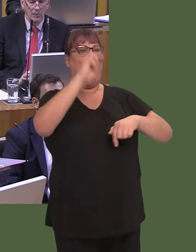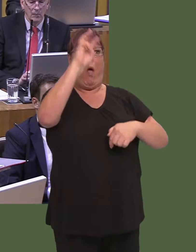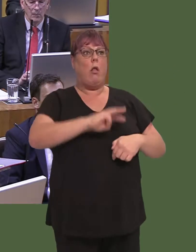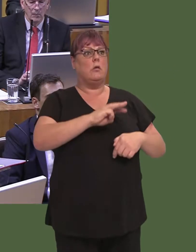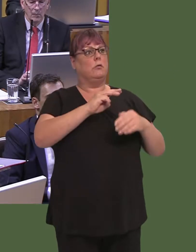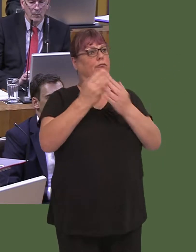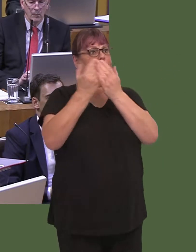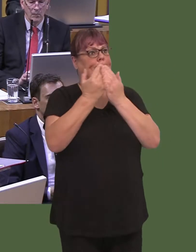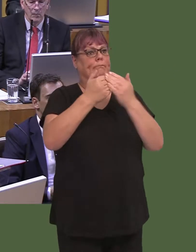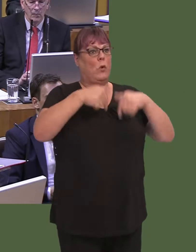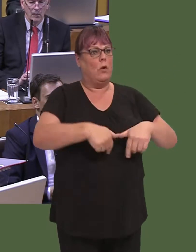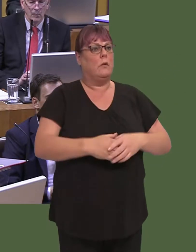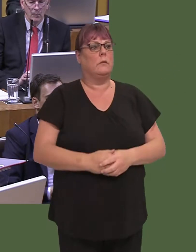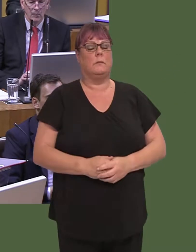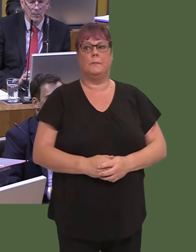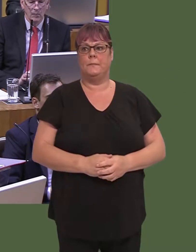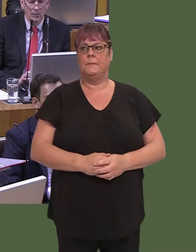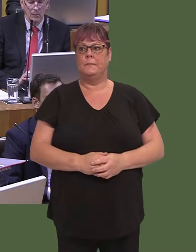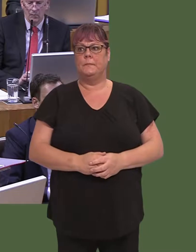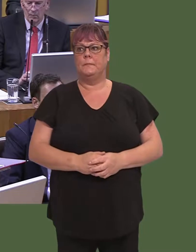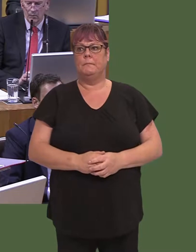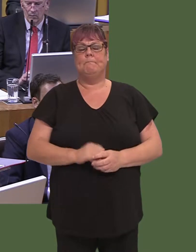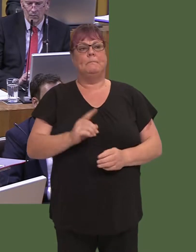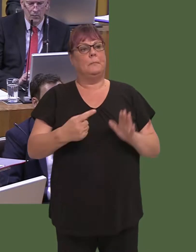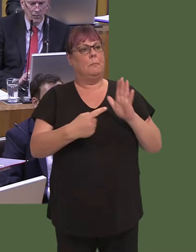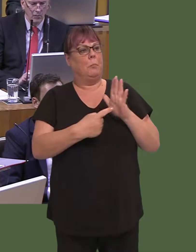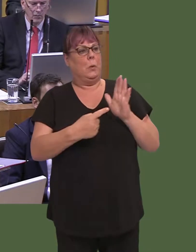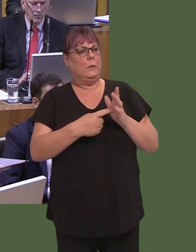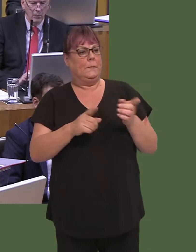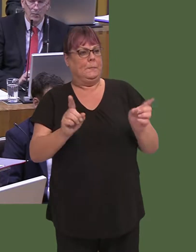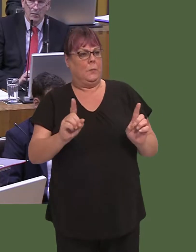But whatís important, of course, to ensure is that they have the academic staff that